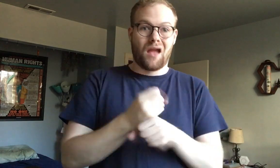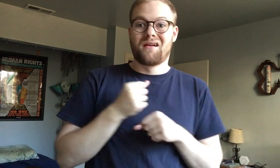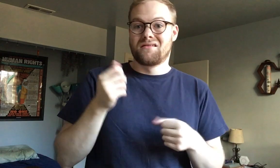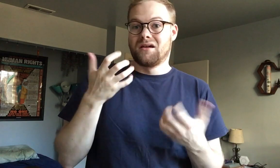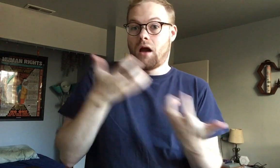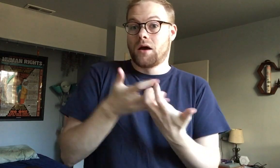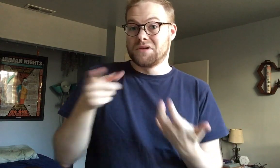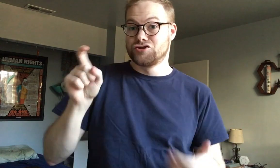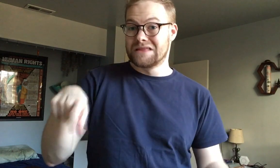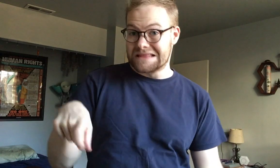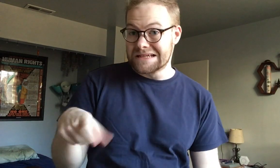get the accommodations they need.